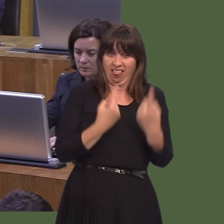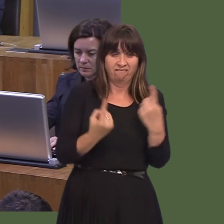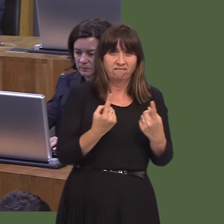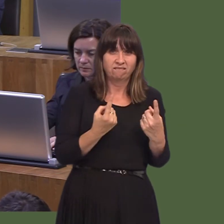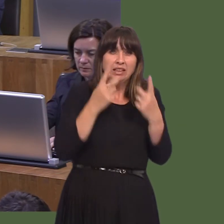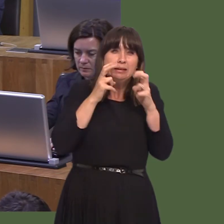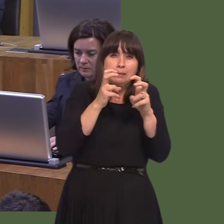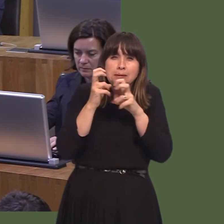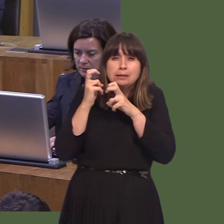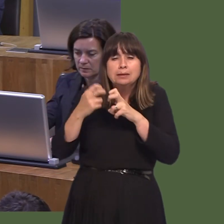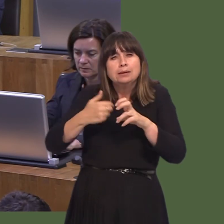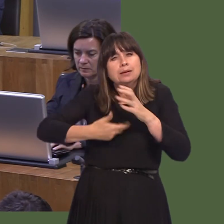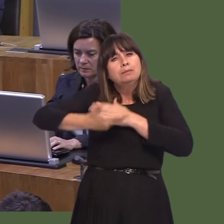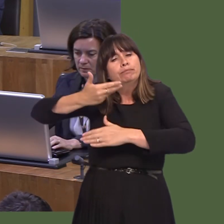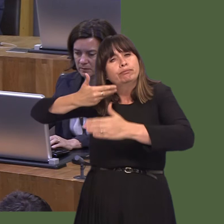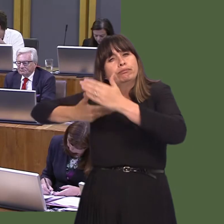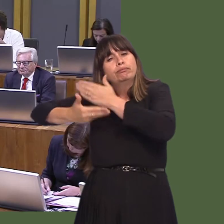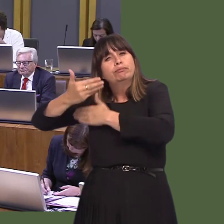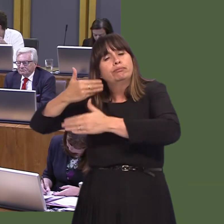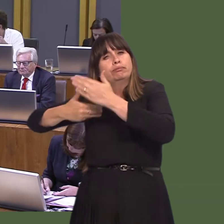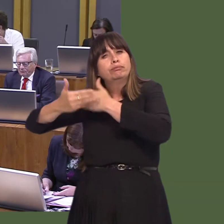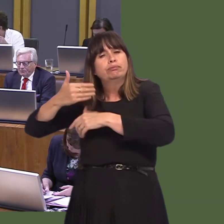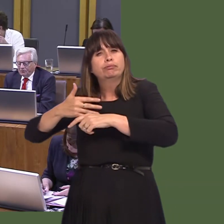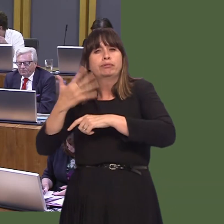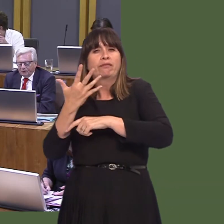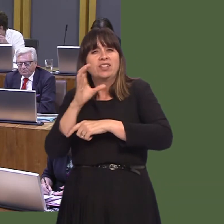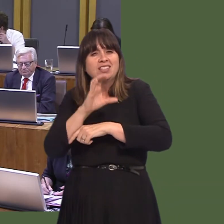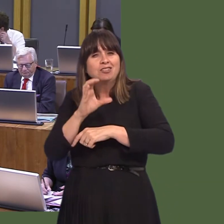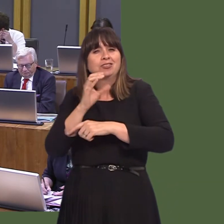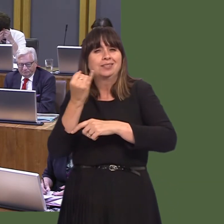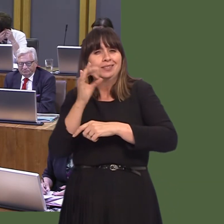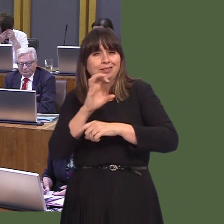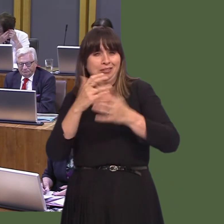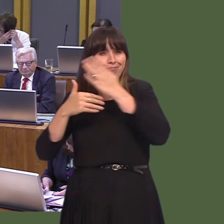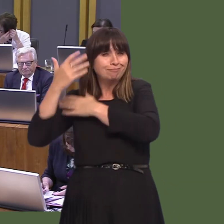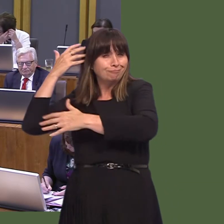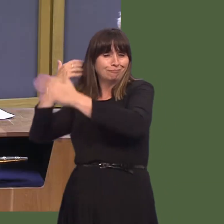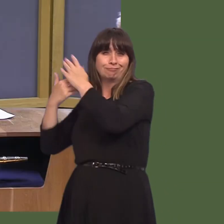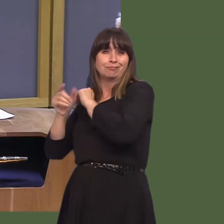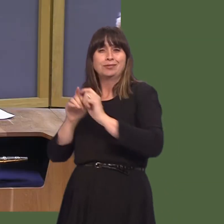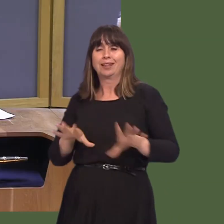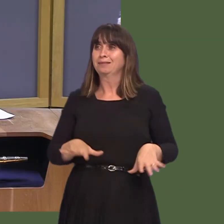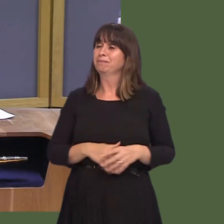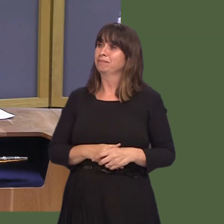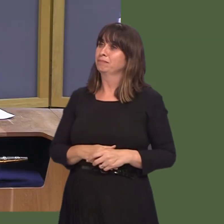more of our medieval history, I think, is something to be welcomed. Y Llywydd / The Llywydd: Nid yw Lynne Neagle yma i ofyn cwestiwn 9 [OAQ52517], felly cwestiwn 10óAndrew R.T.